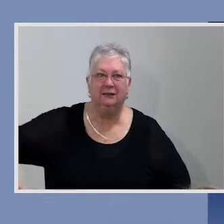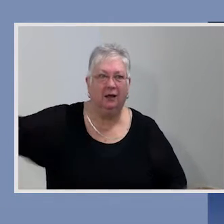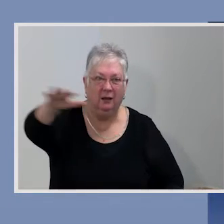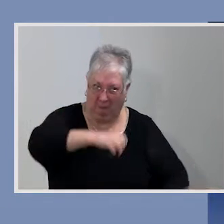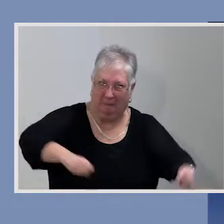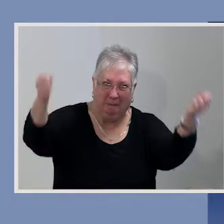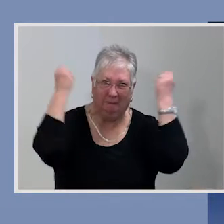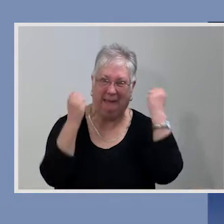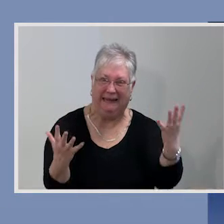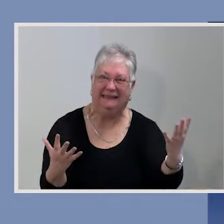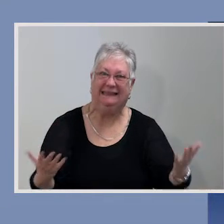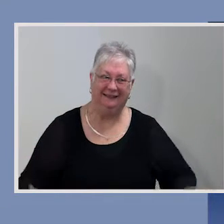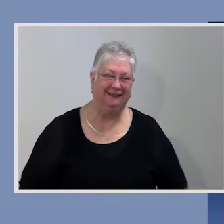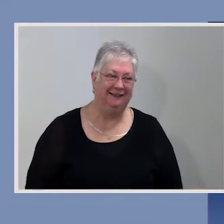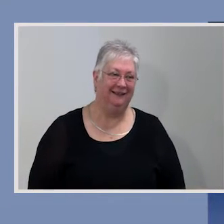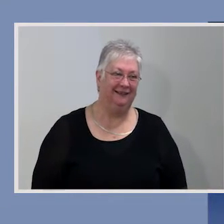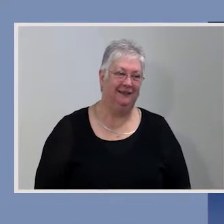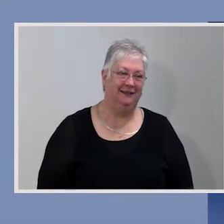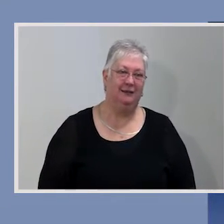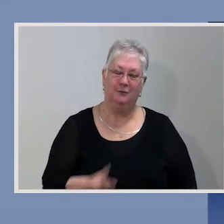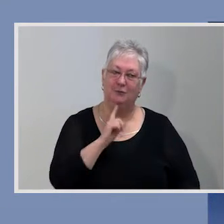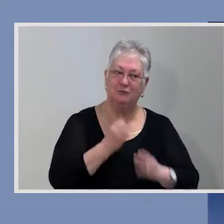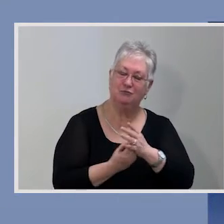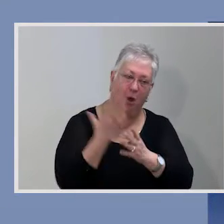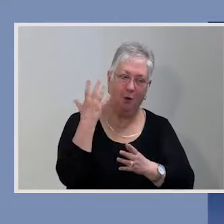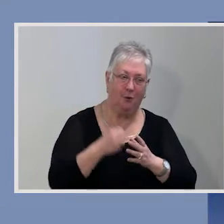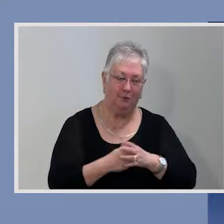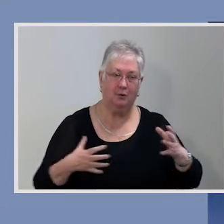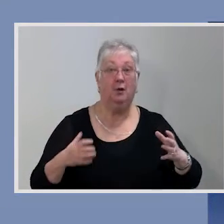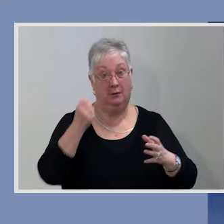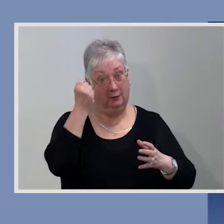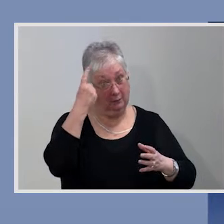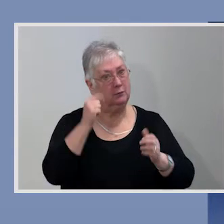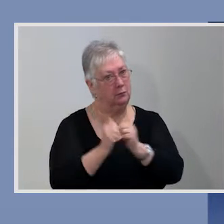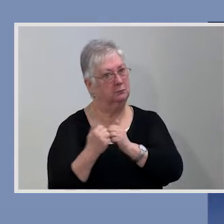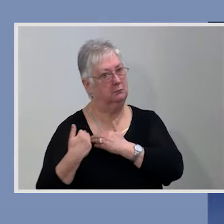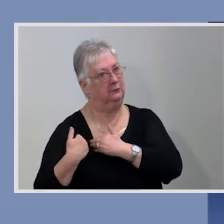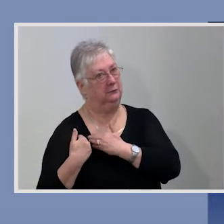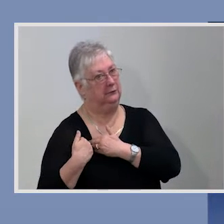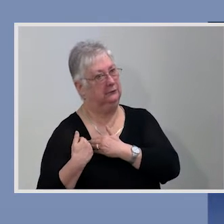RESPONSIBLY. THAT WE ARE MAKING SURE OUR SMALL AND LOCAL BUSINESSES ARE VIBRANT, THAT WE ATTRACT NEW